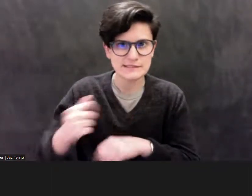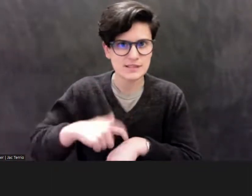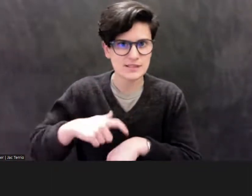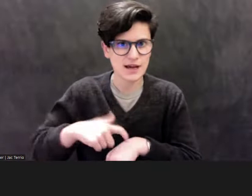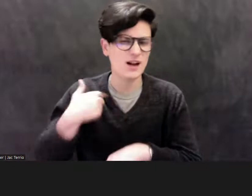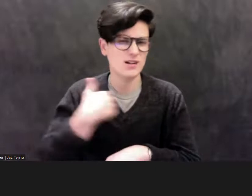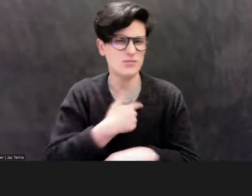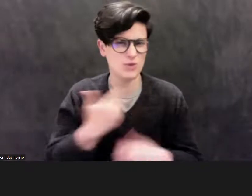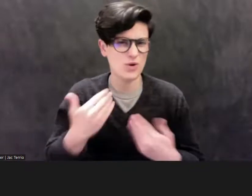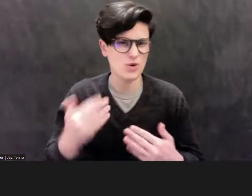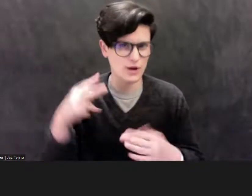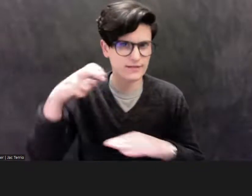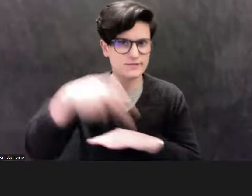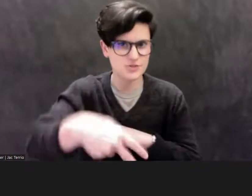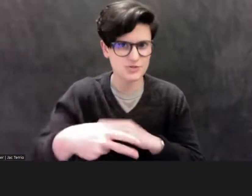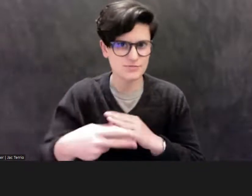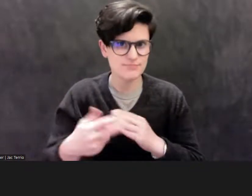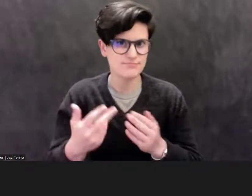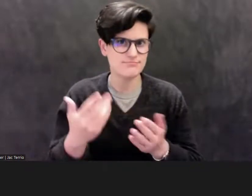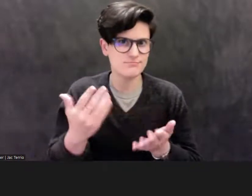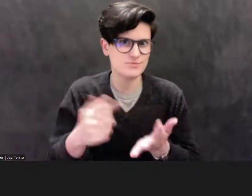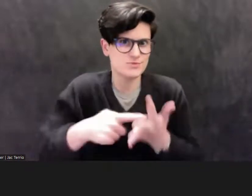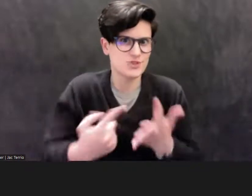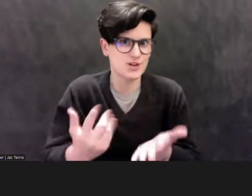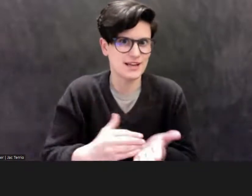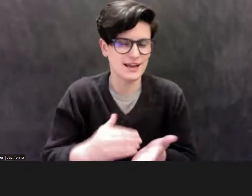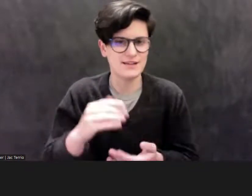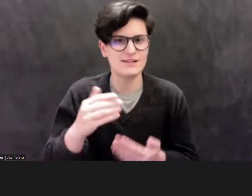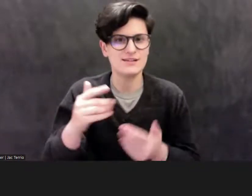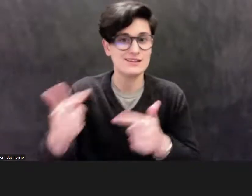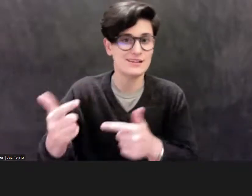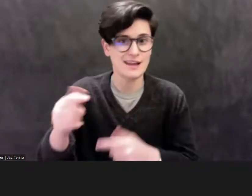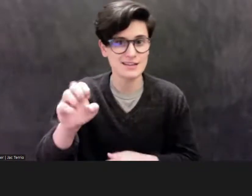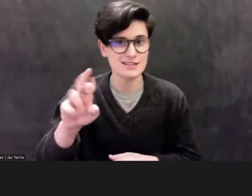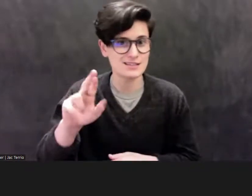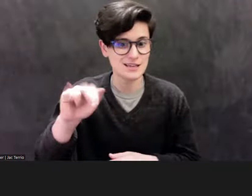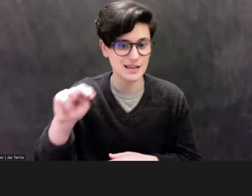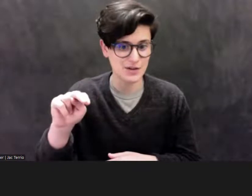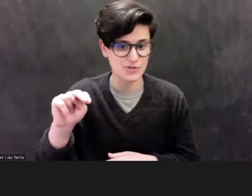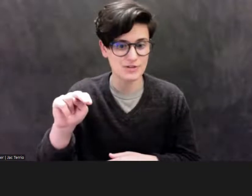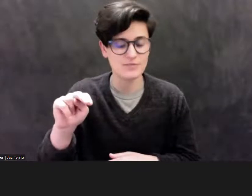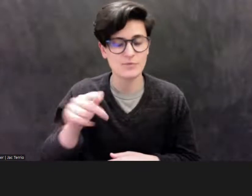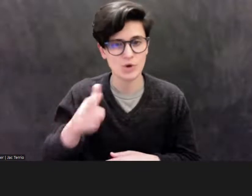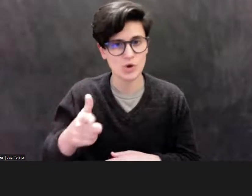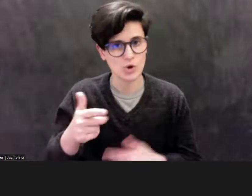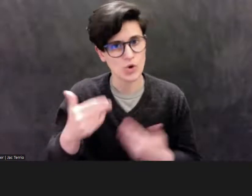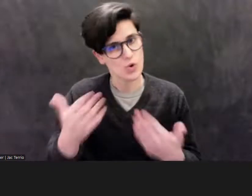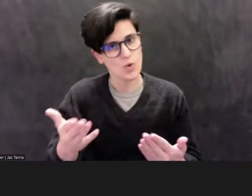Next we have Aaron and i'll just let let you have the floor.